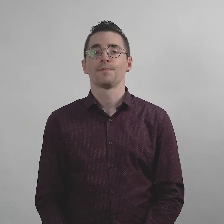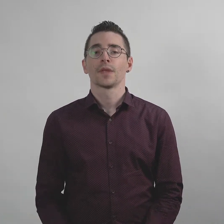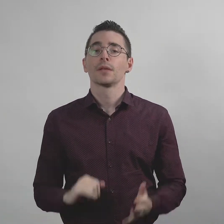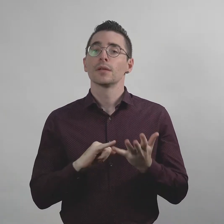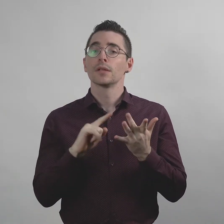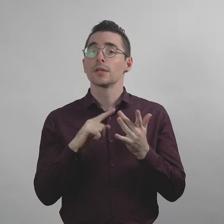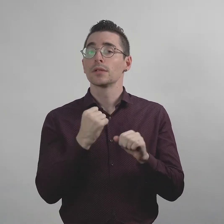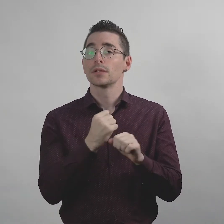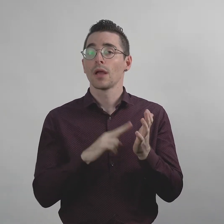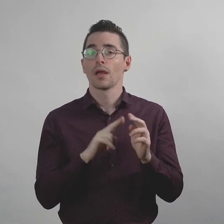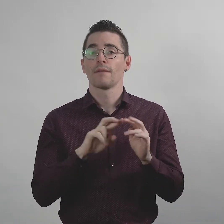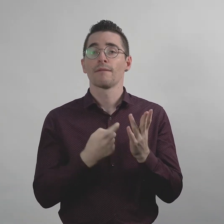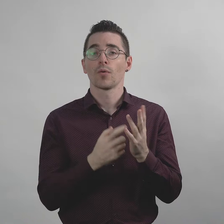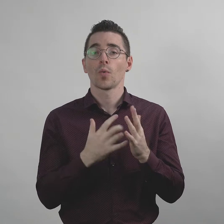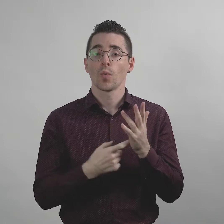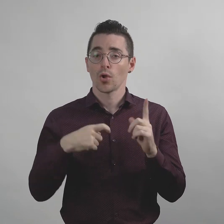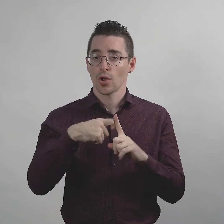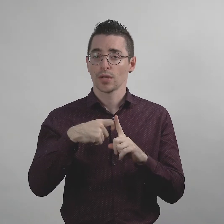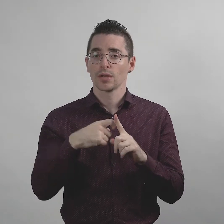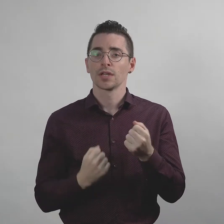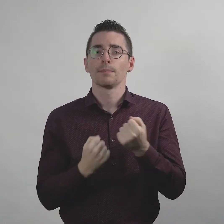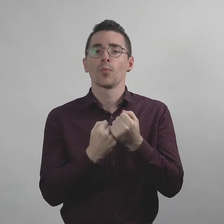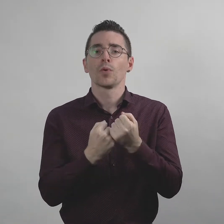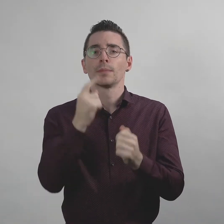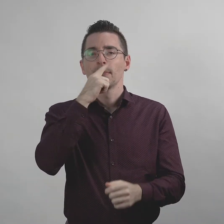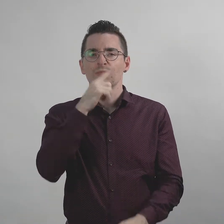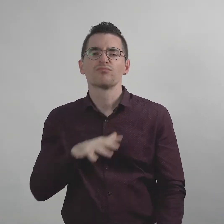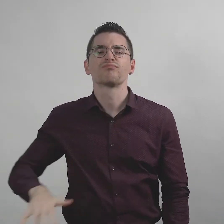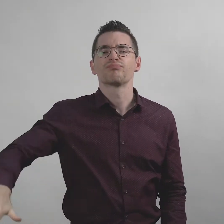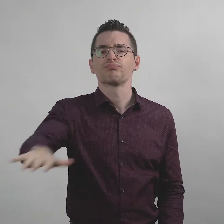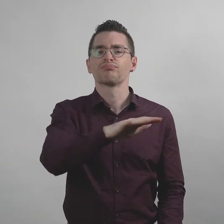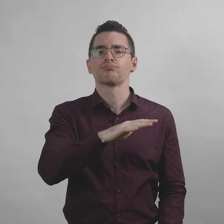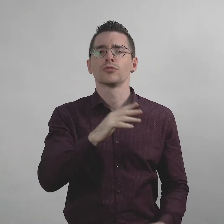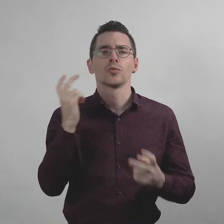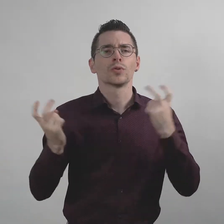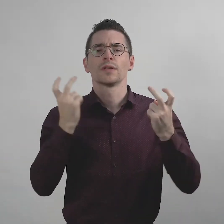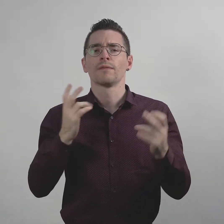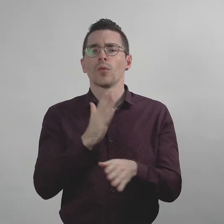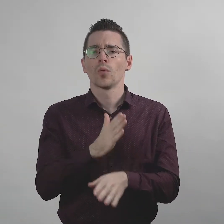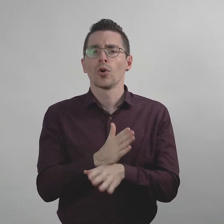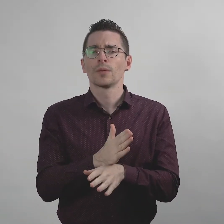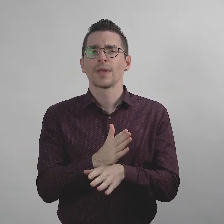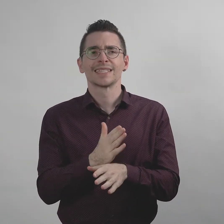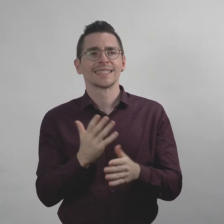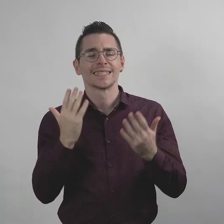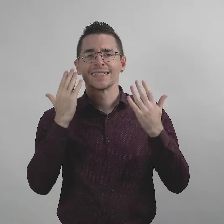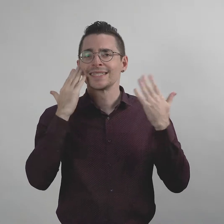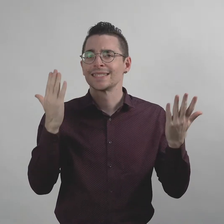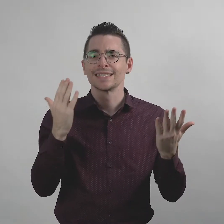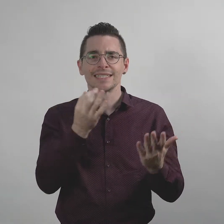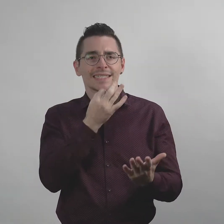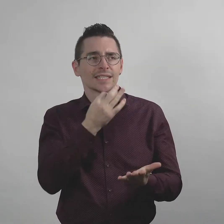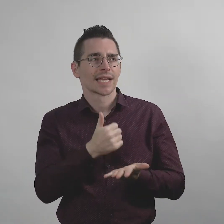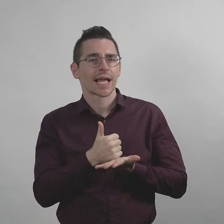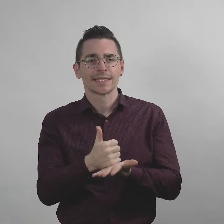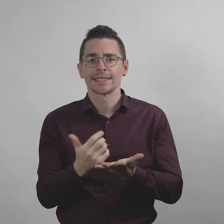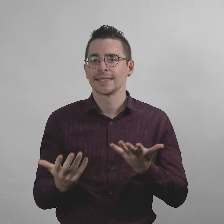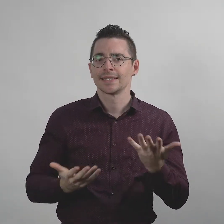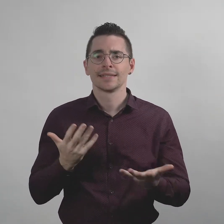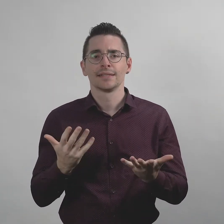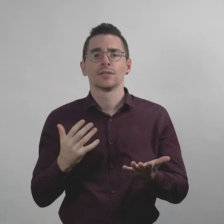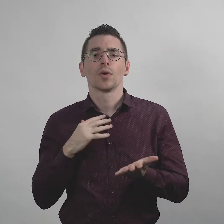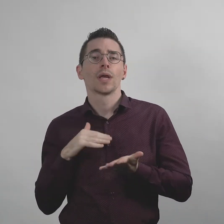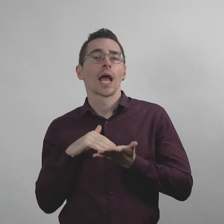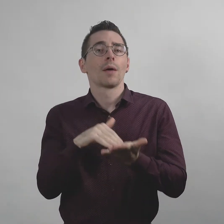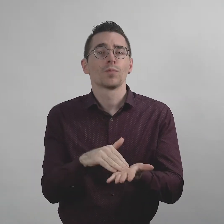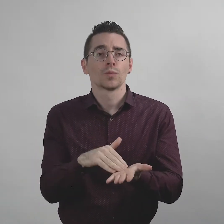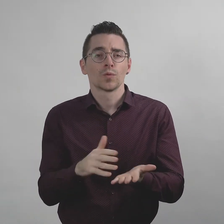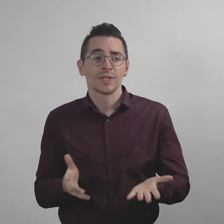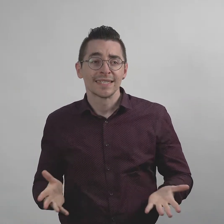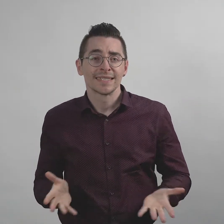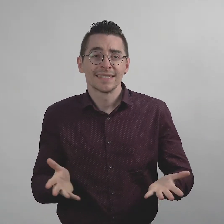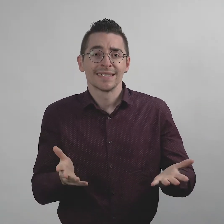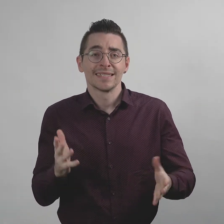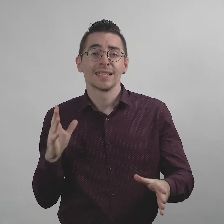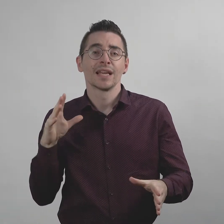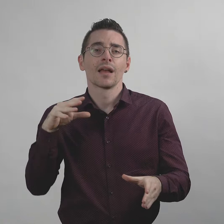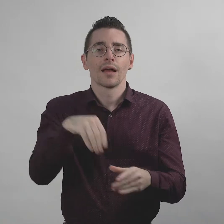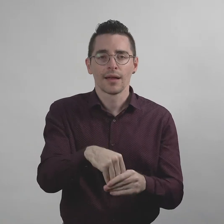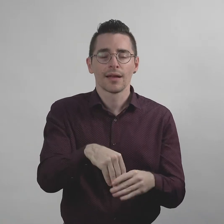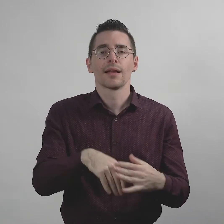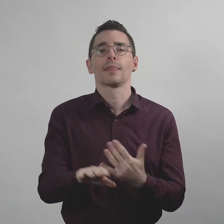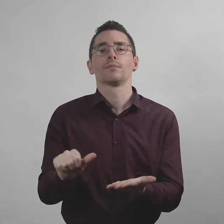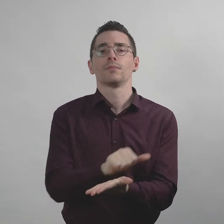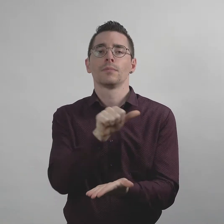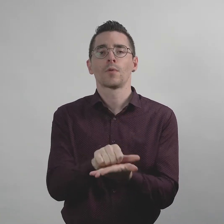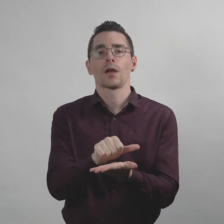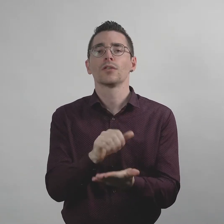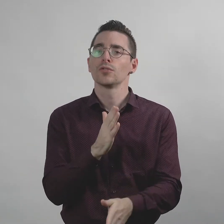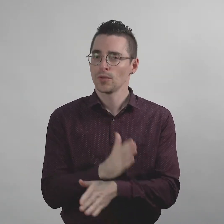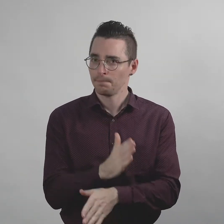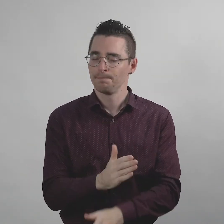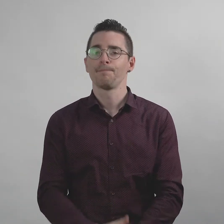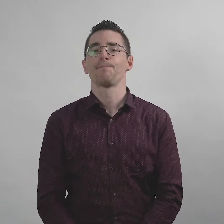Sign for Work supports a large clientele group who are looking for work and we help them find the right job.